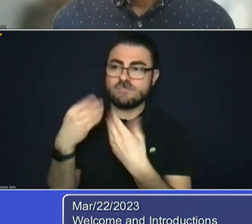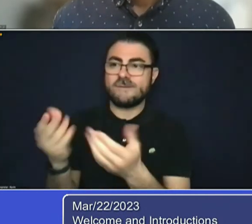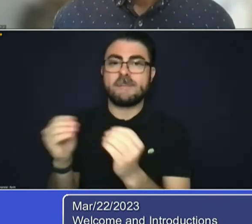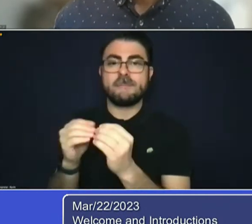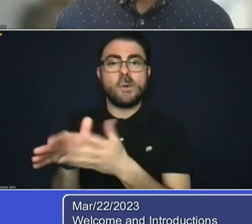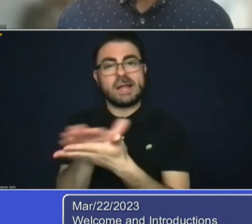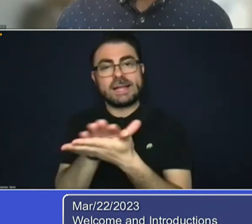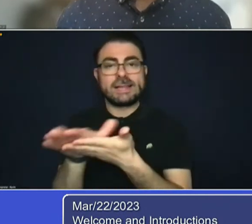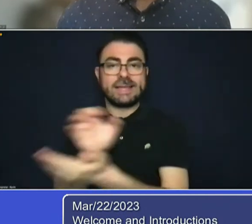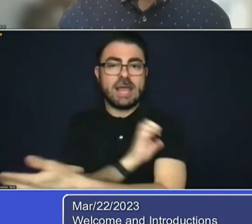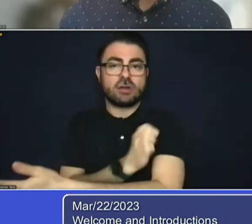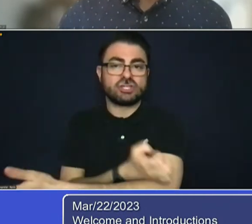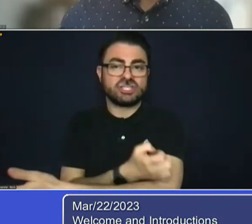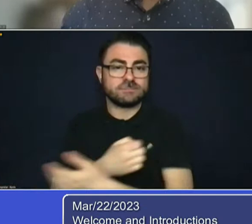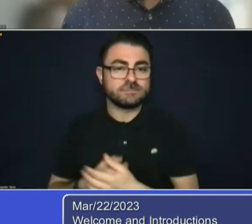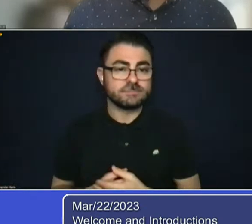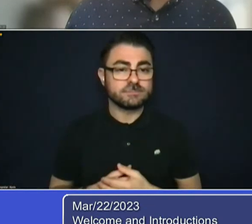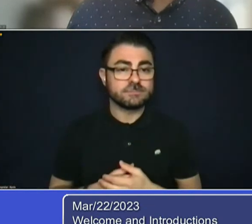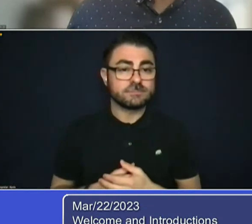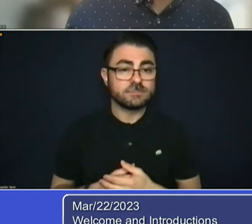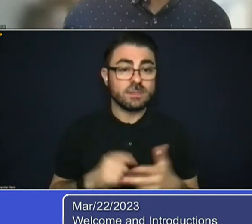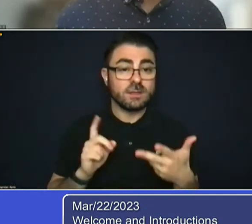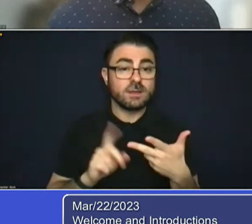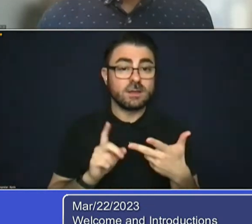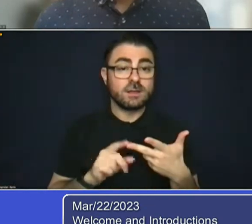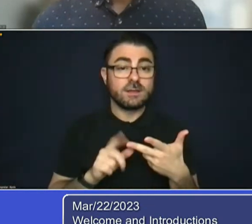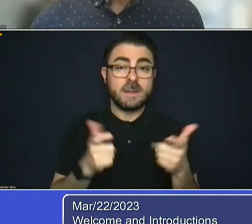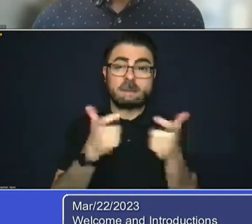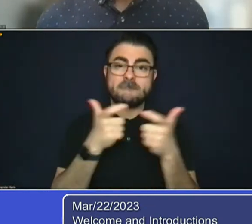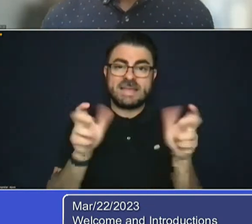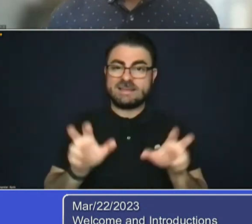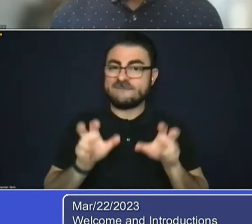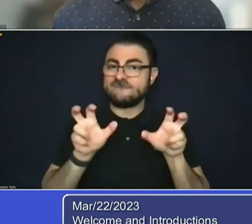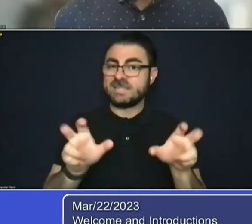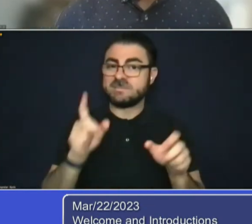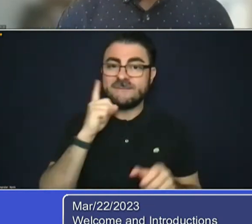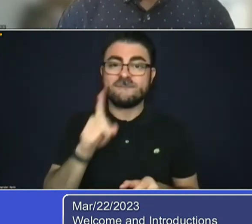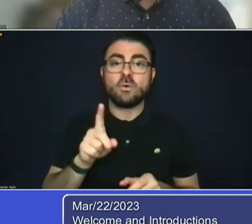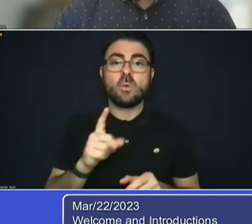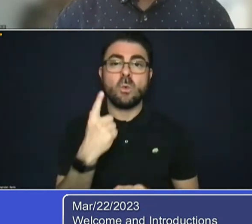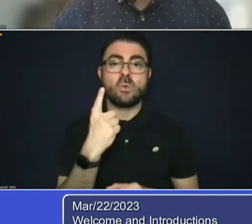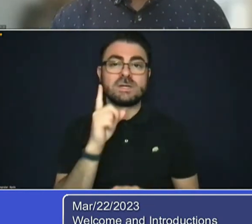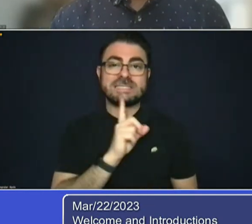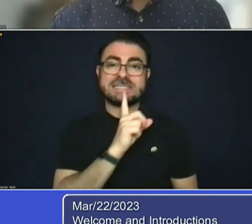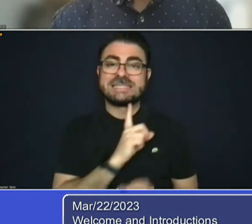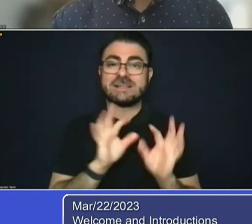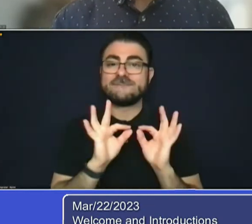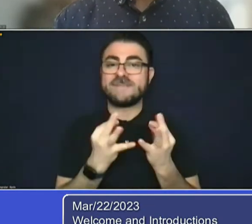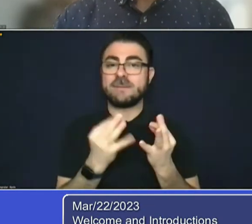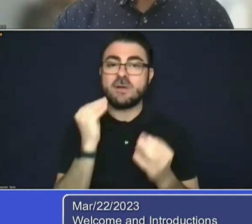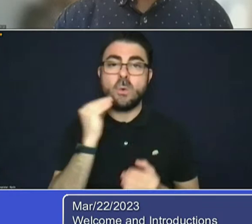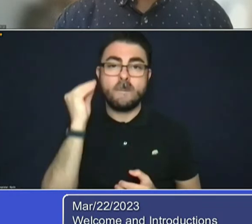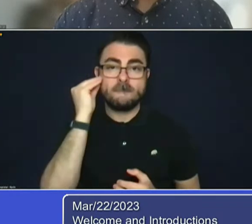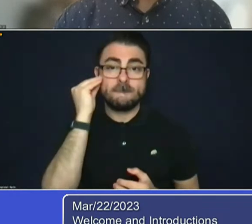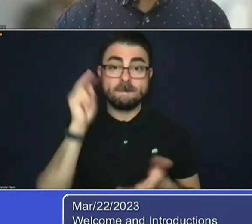TARGETING THOSE FOR ENERGY EFFICIENCY AND RENEWABLE ENERGY IMPROVEMENTS.